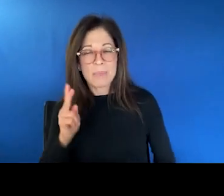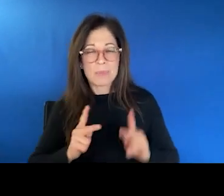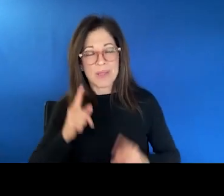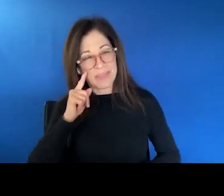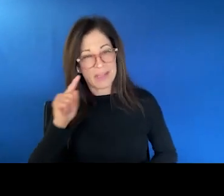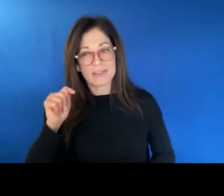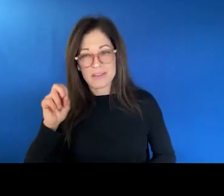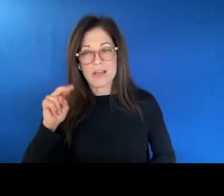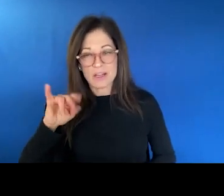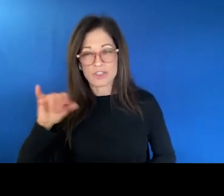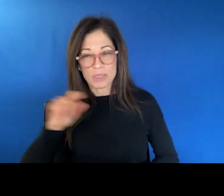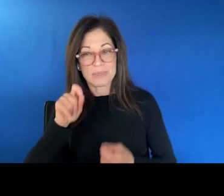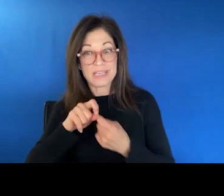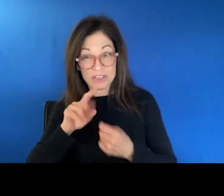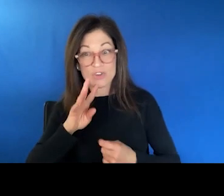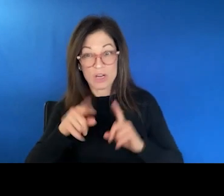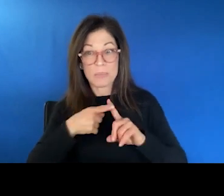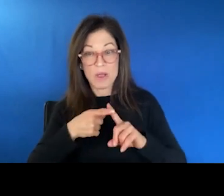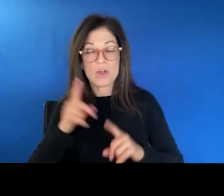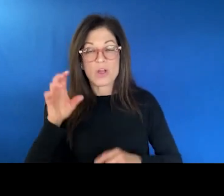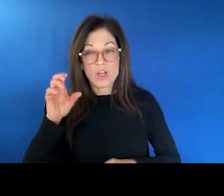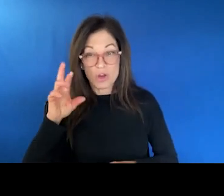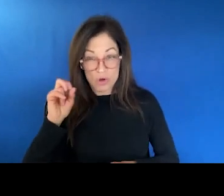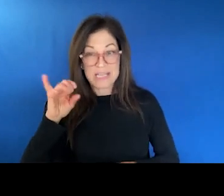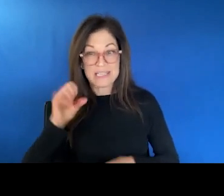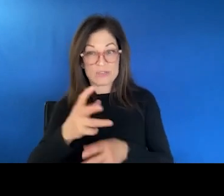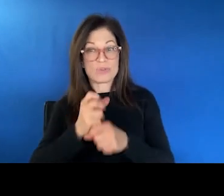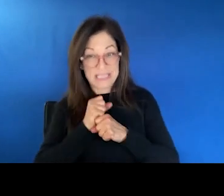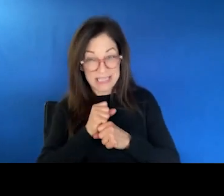TALK ABOUT THIS -- THAT PEOPLE GET DROPPED OFF ALL OF THE TIME BY